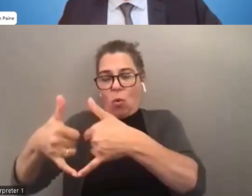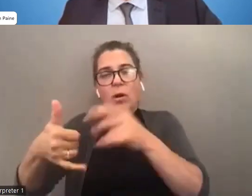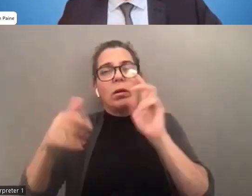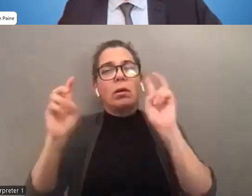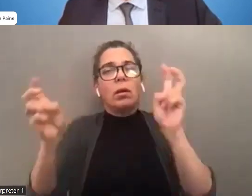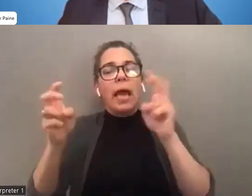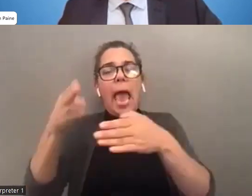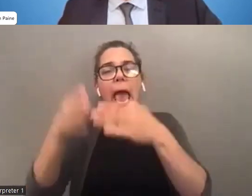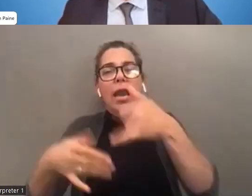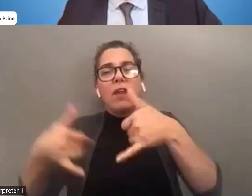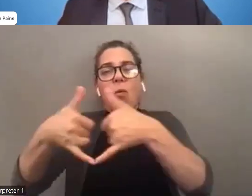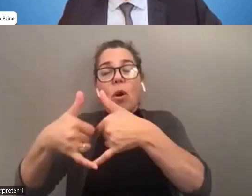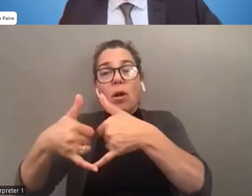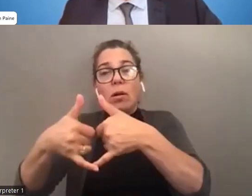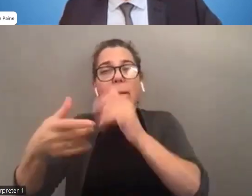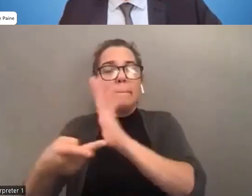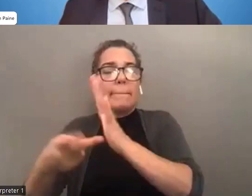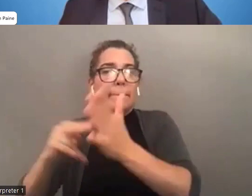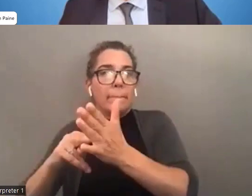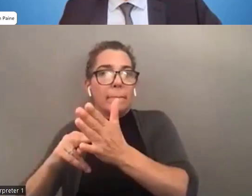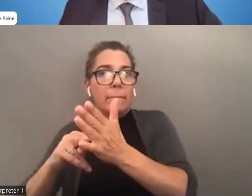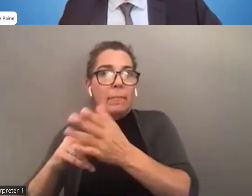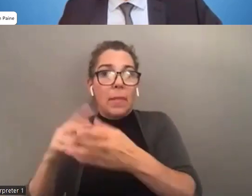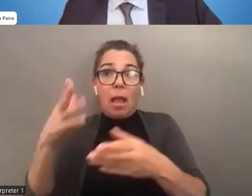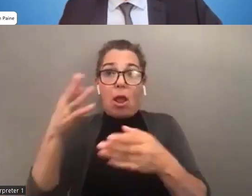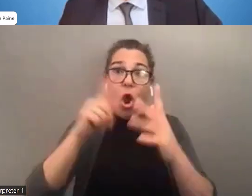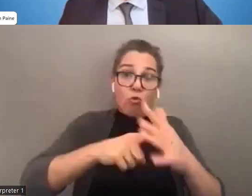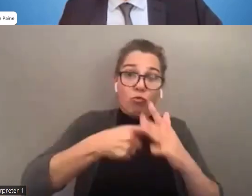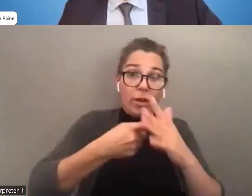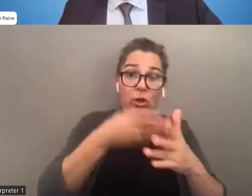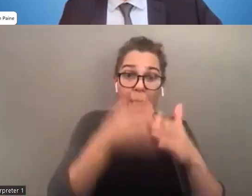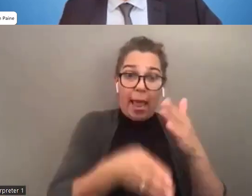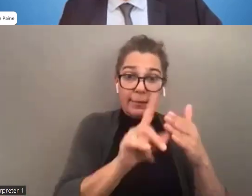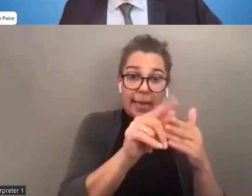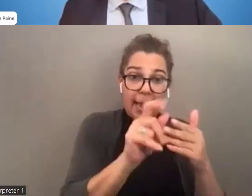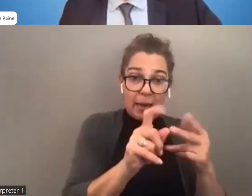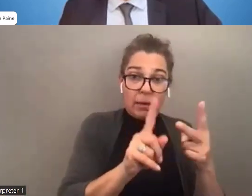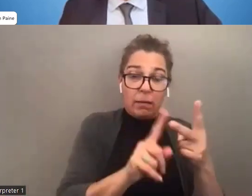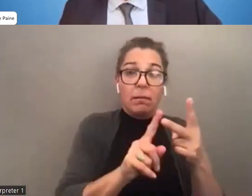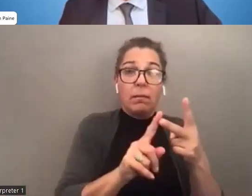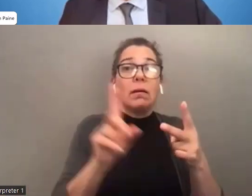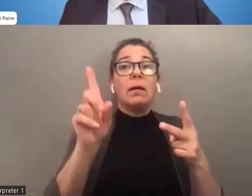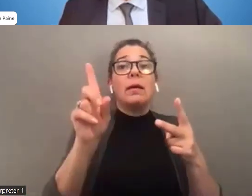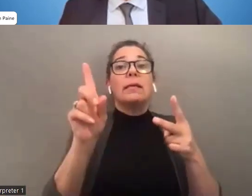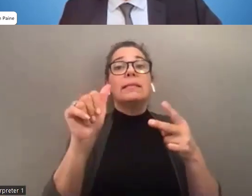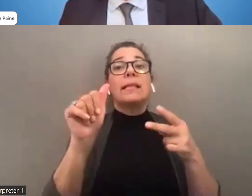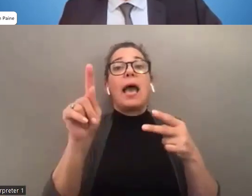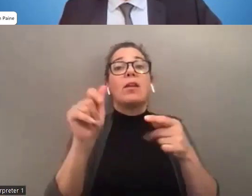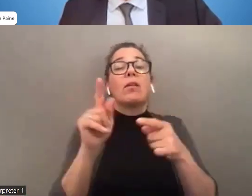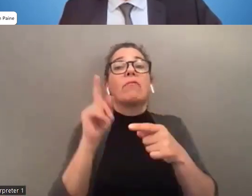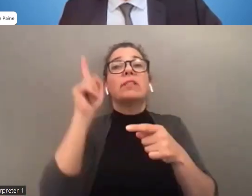Is it the original end date? Does it include any data that are resulting in a period of no-cost extension?